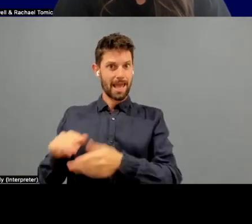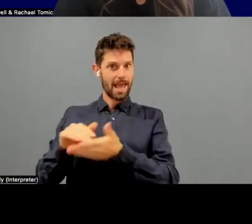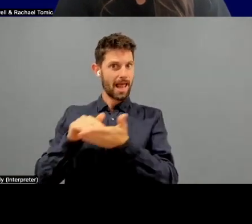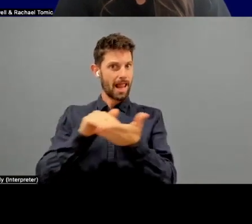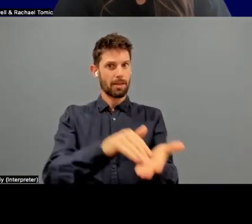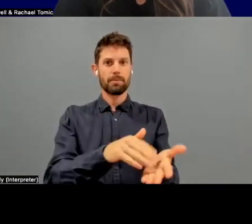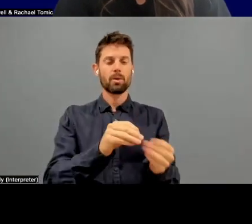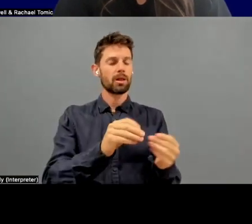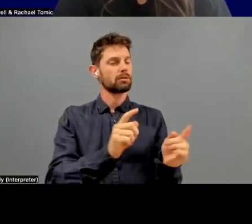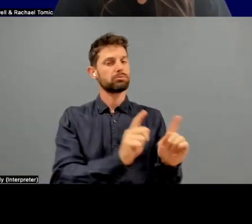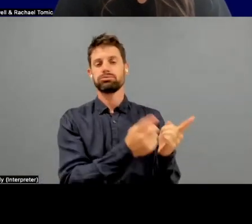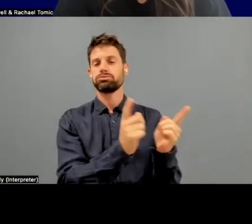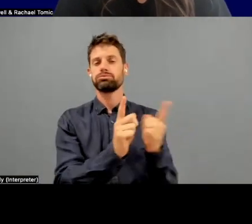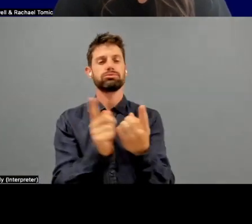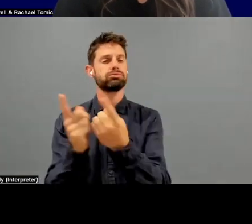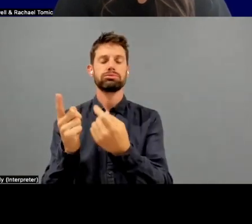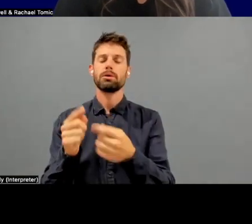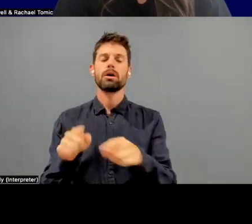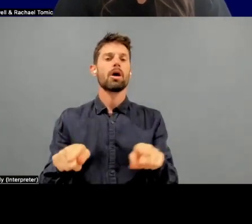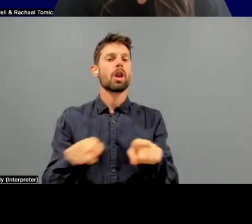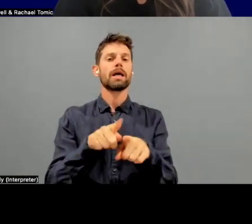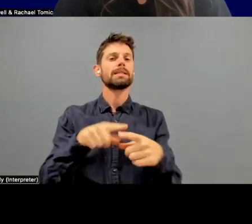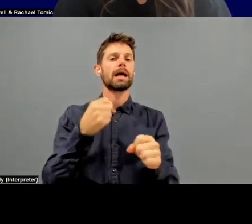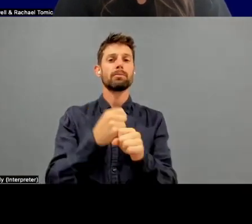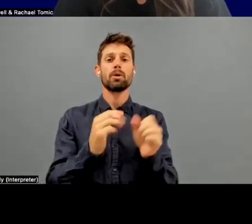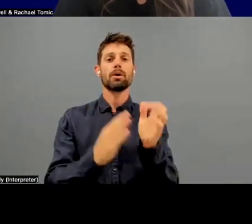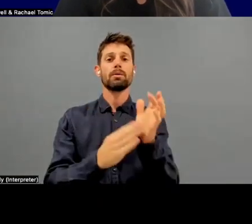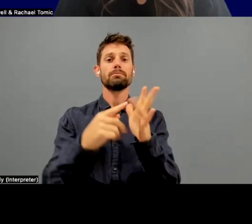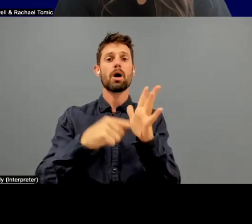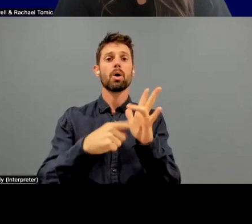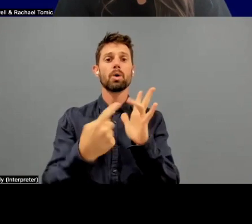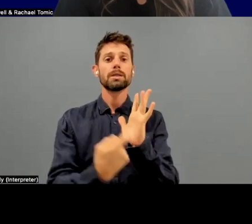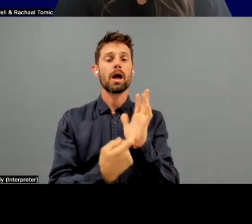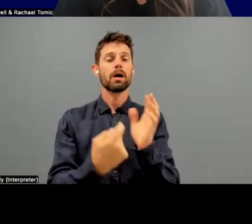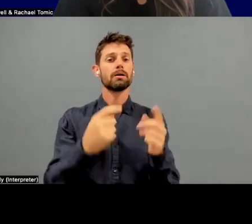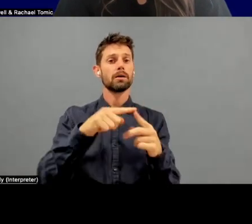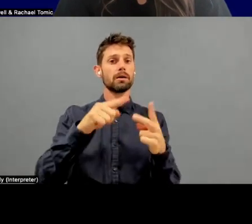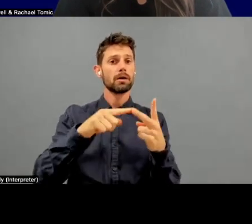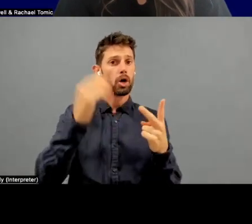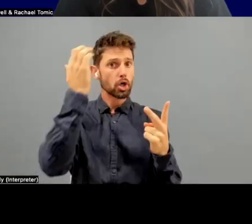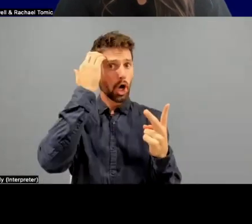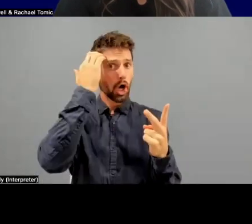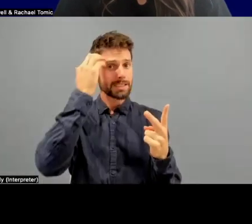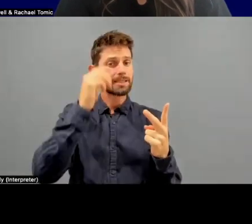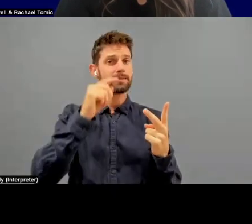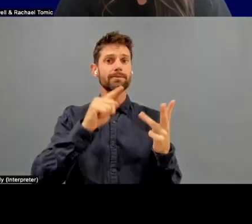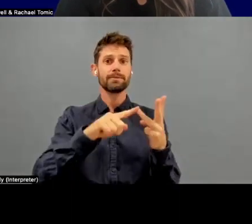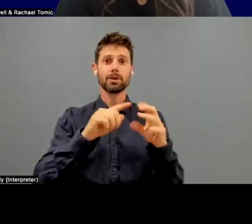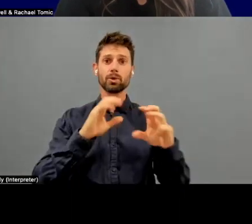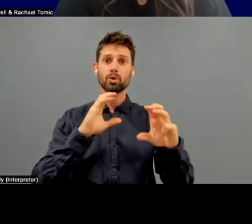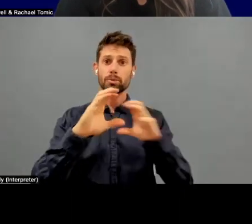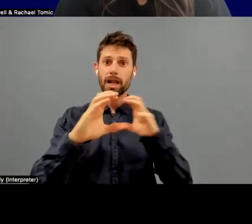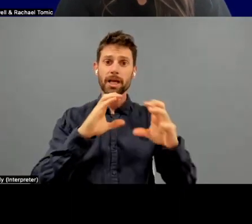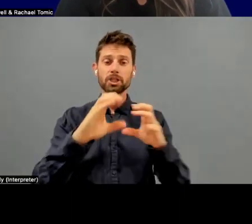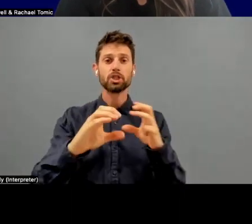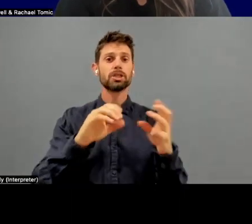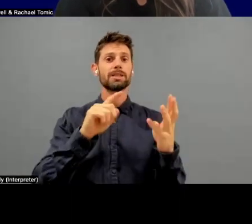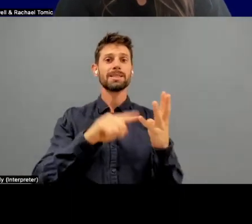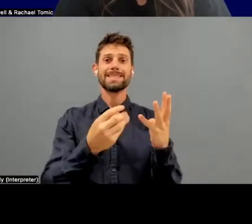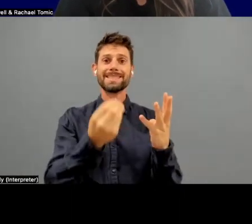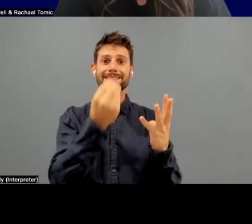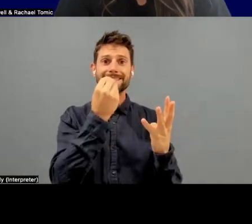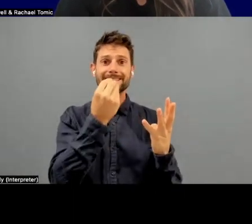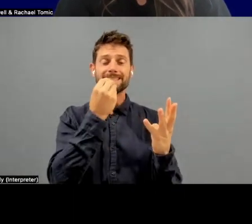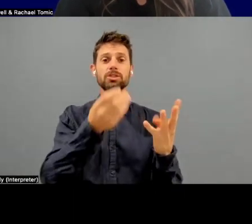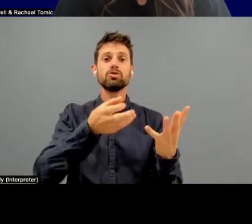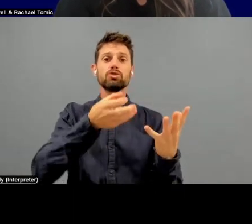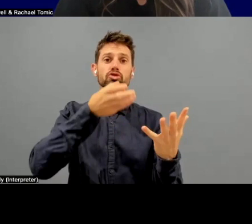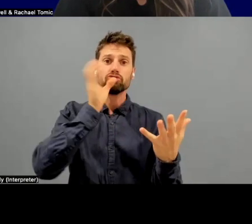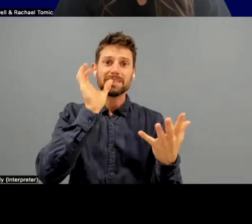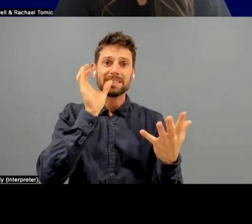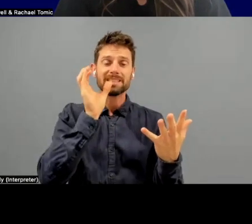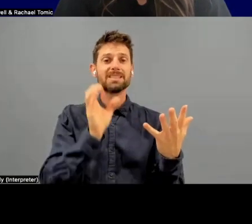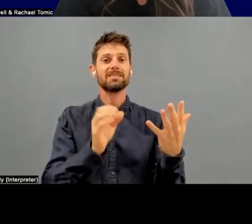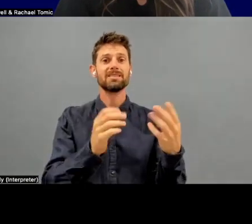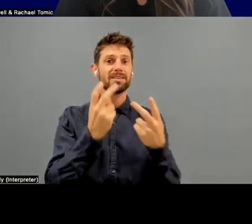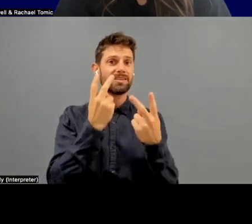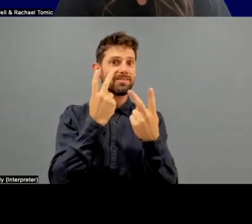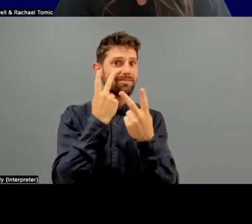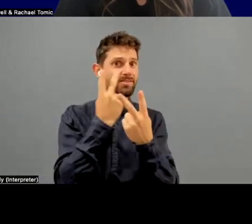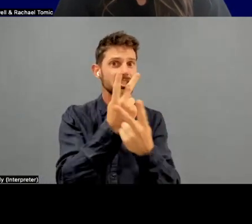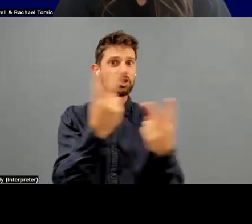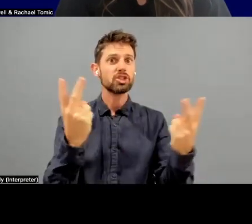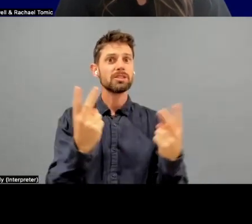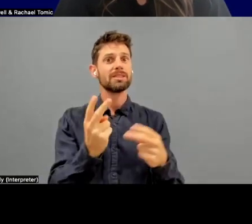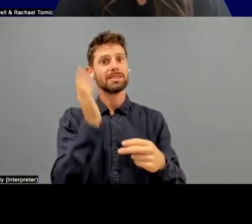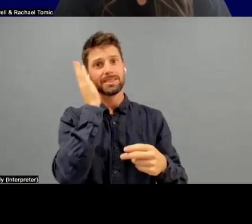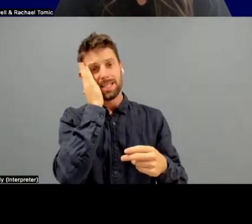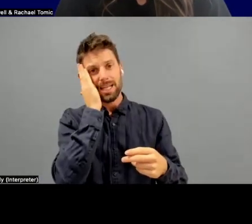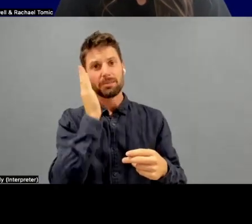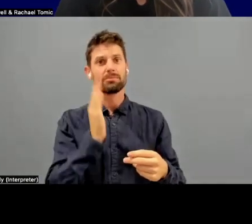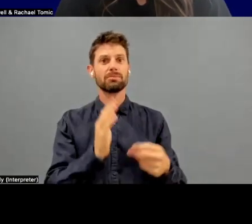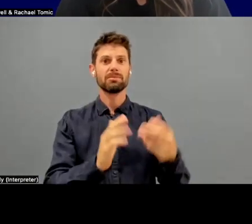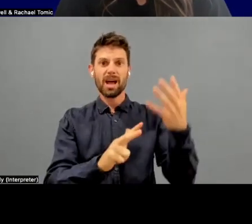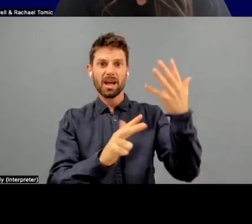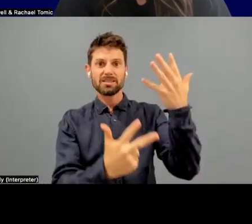including motor, cognitive, communication, eating, drinking, vision, sleep, tone,